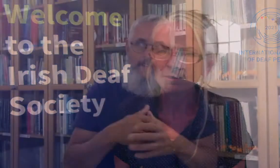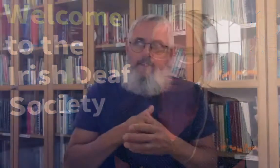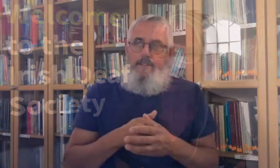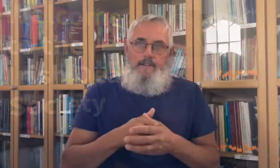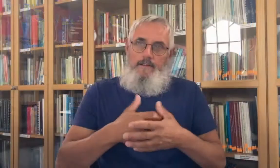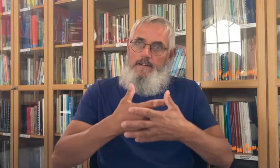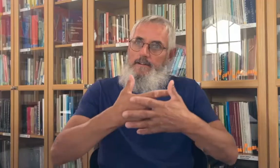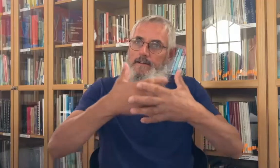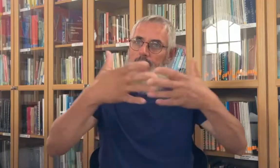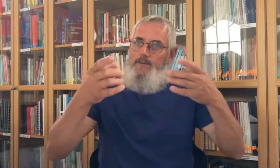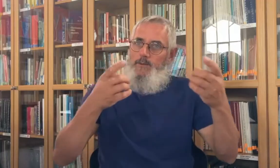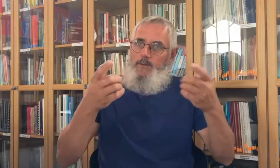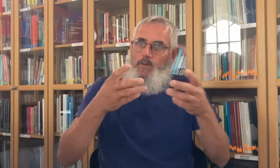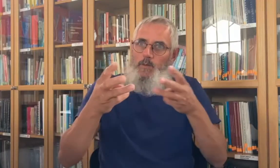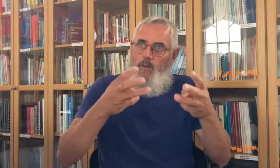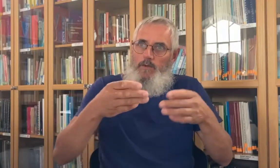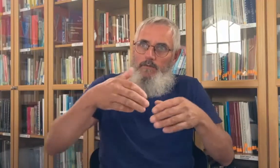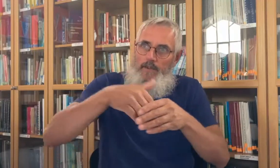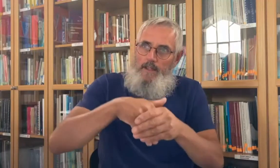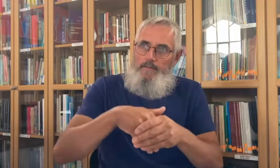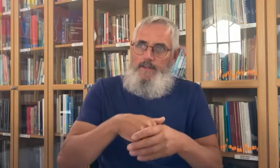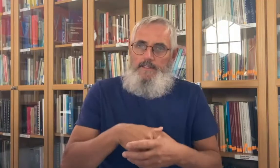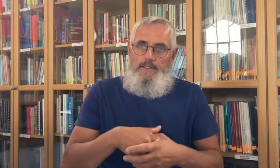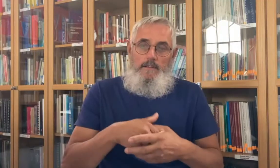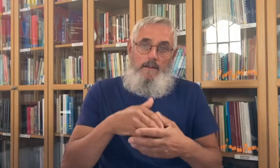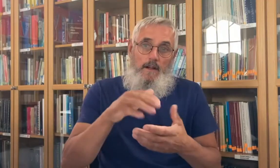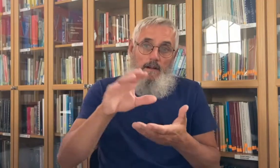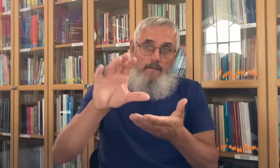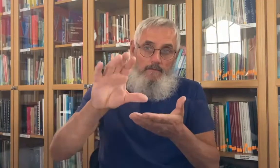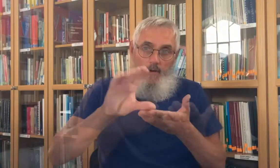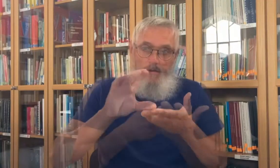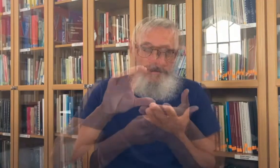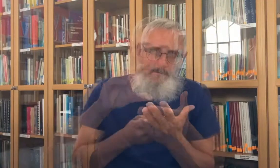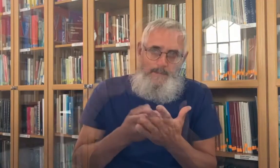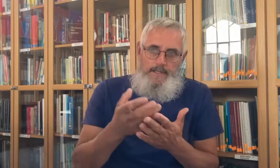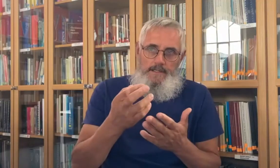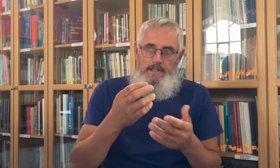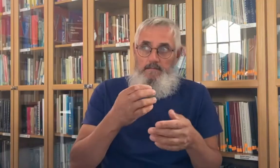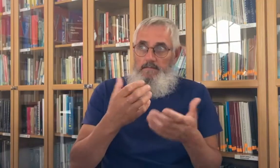Well, there's lots of work to do, and funding needed. Better equipment for